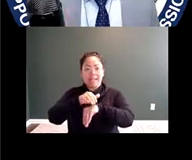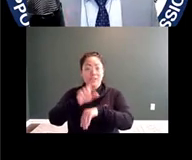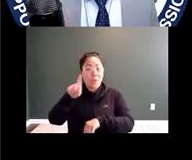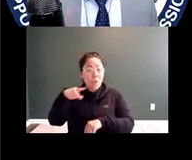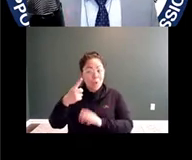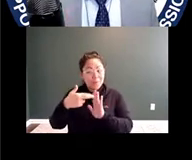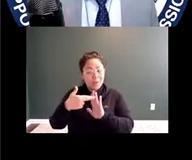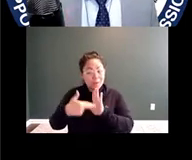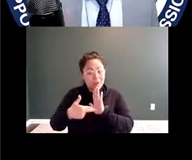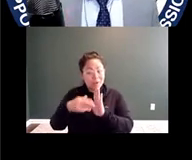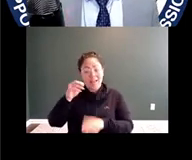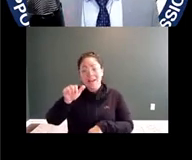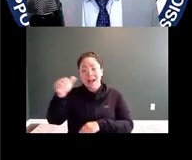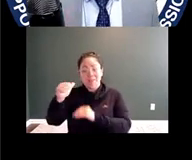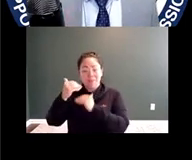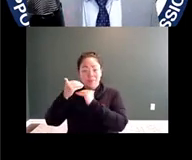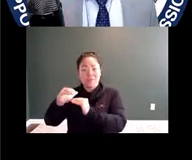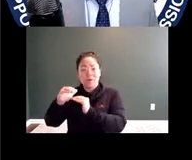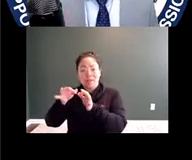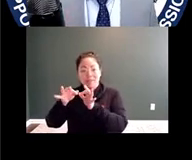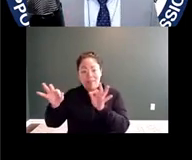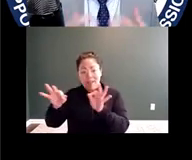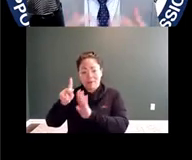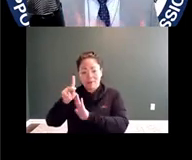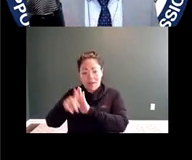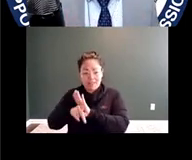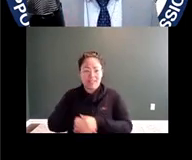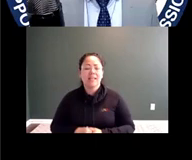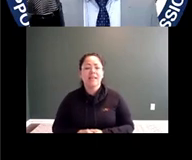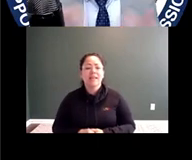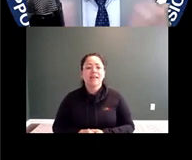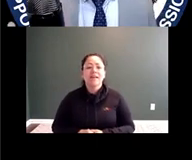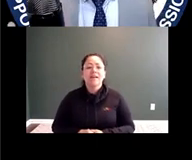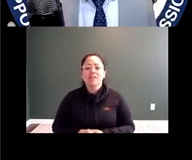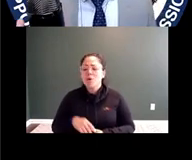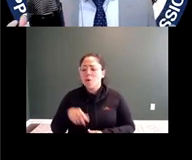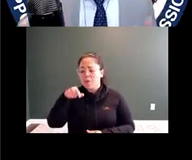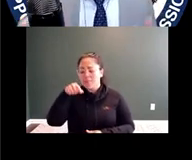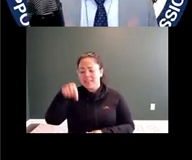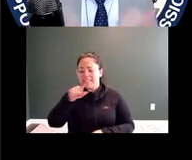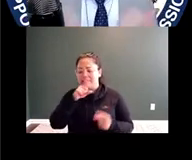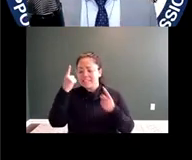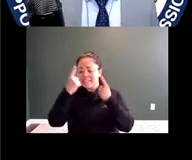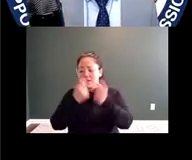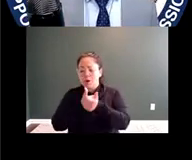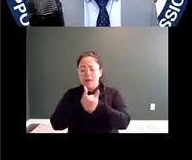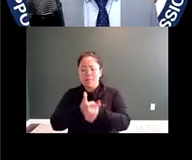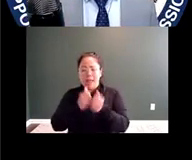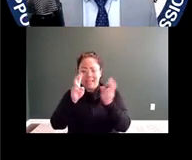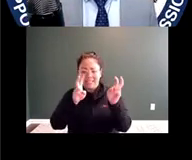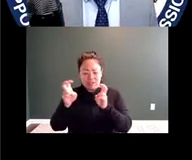and other types of restrictive language policies. So this is a compliance issue. Okay? These are compliance issues that I'm talking about.